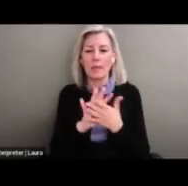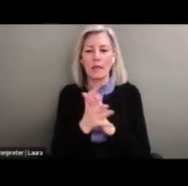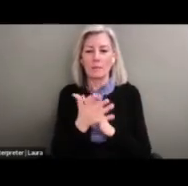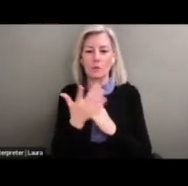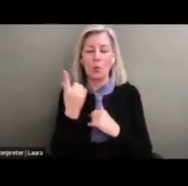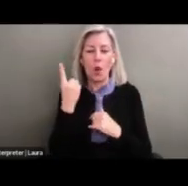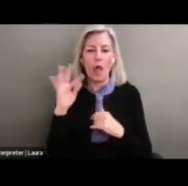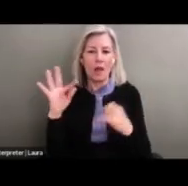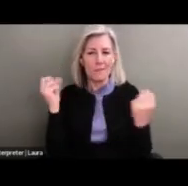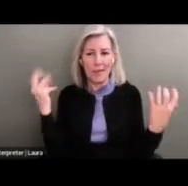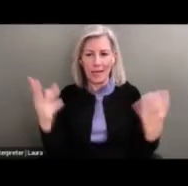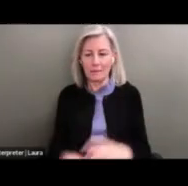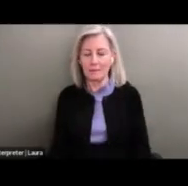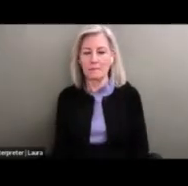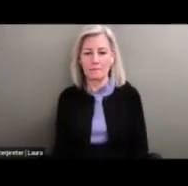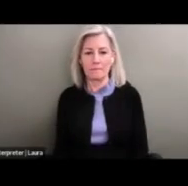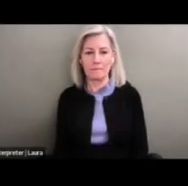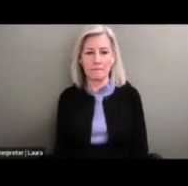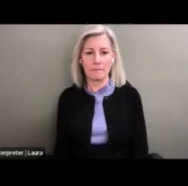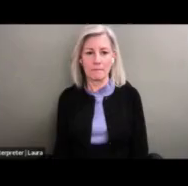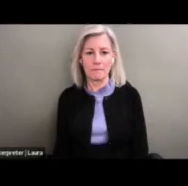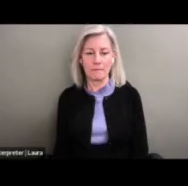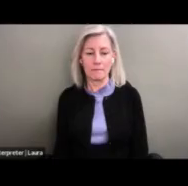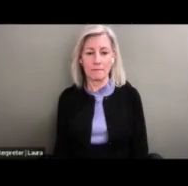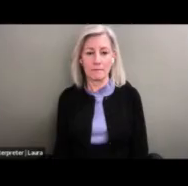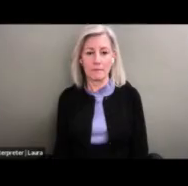and they are scared that they may be targeted.